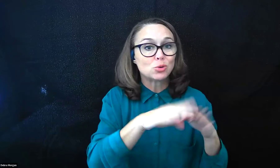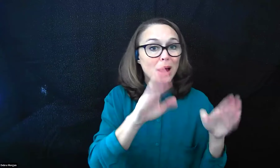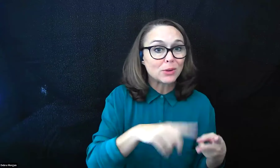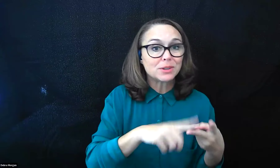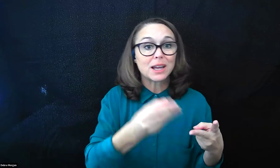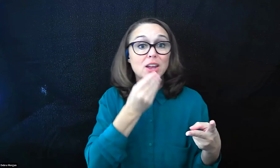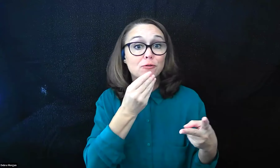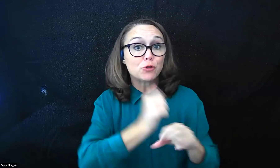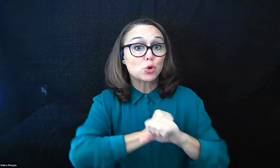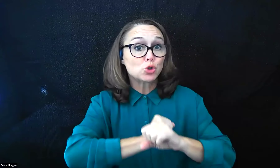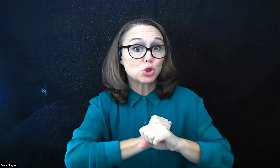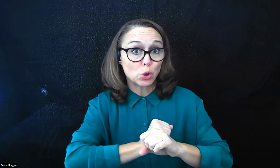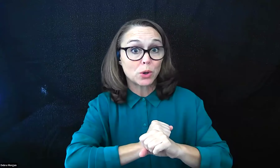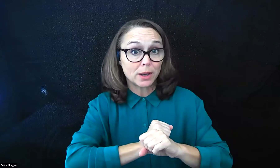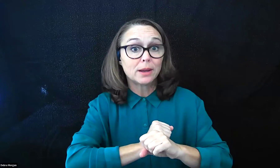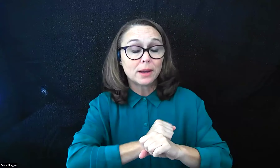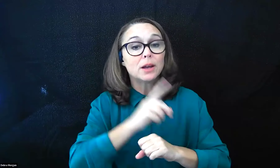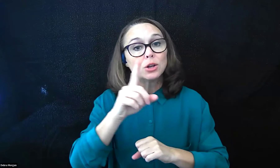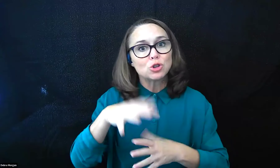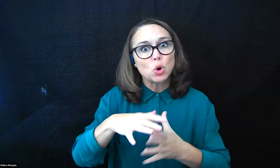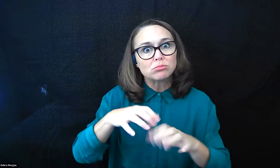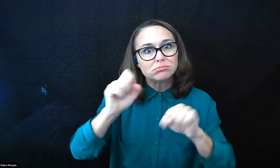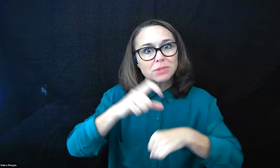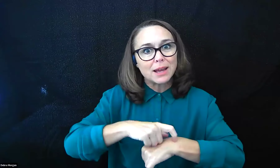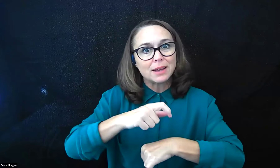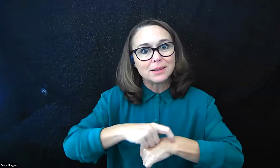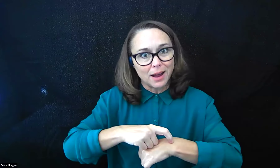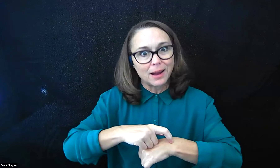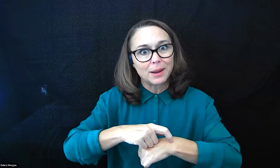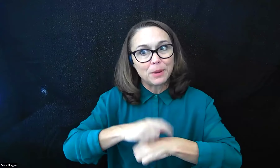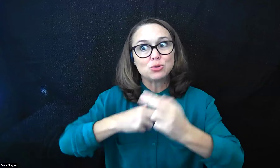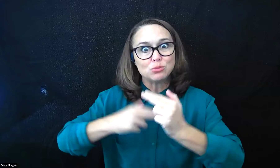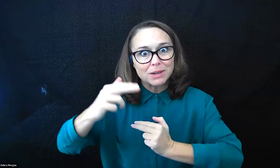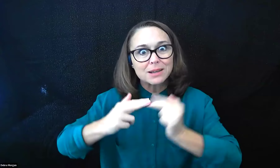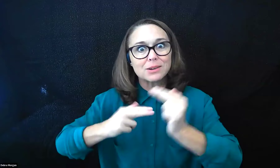so really just taking a lot of time to build that up before then we really dove into a lot